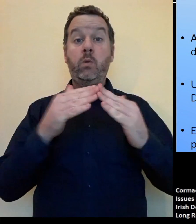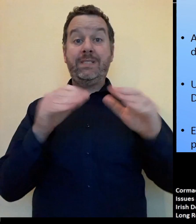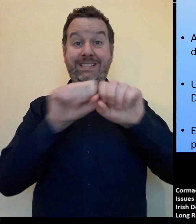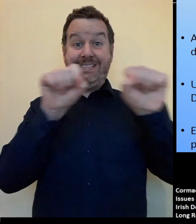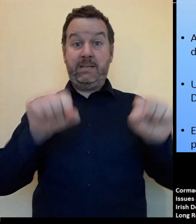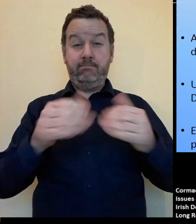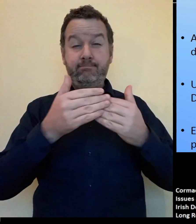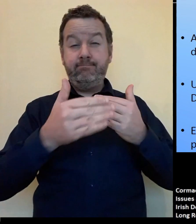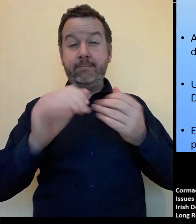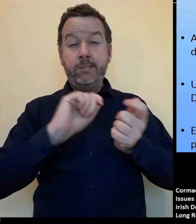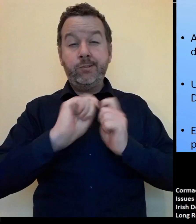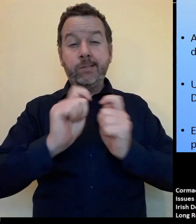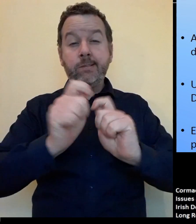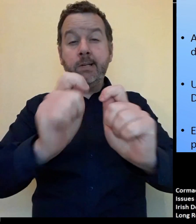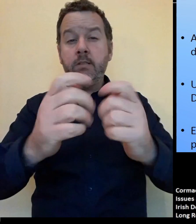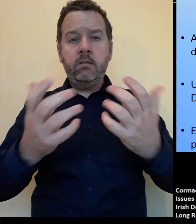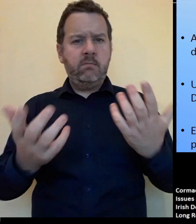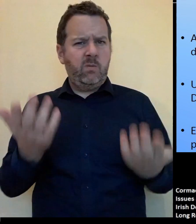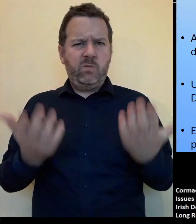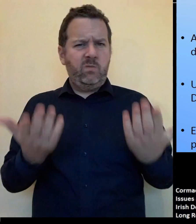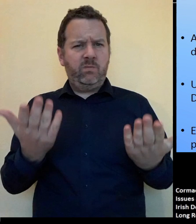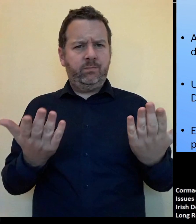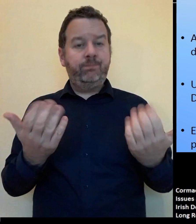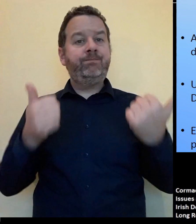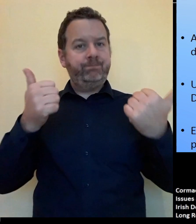So how did the workhouses change?